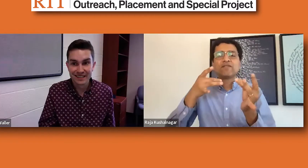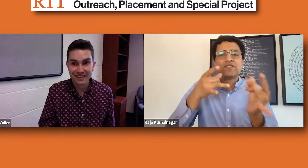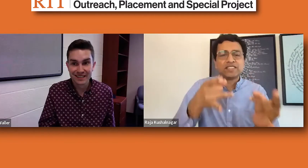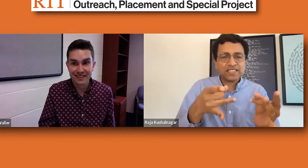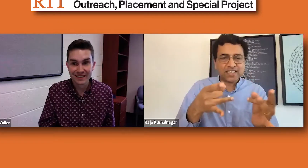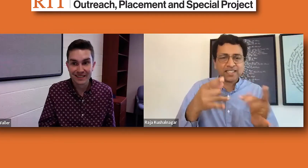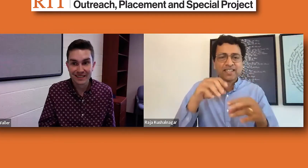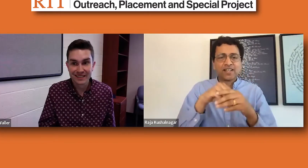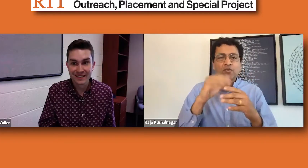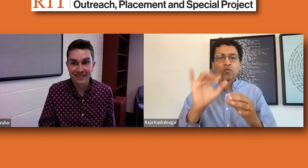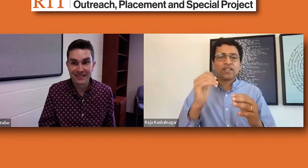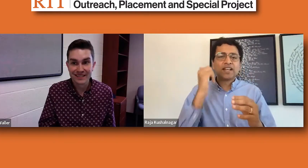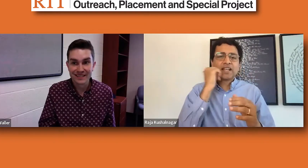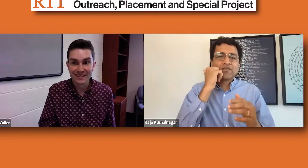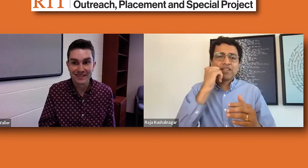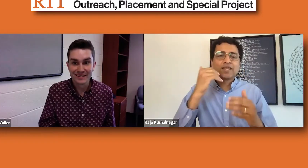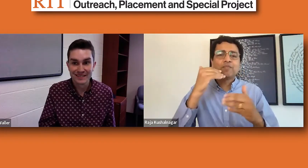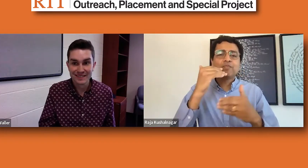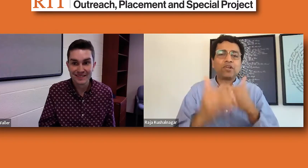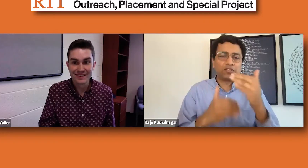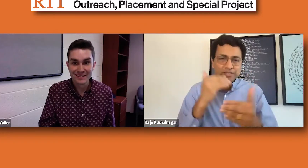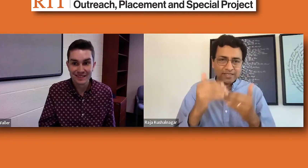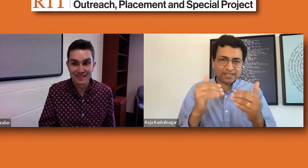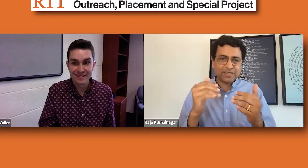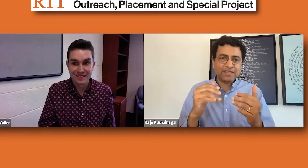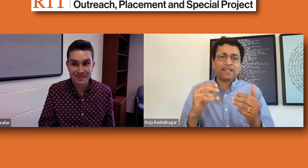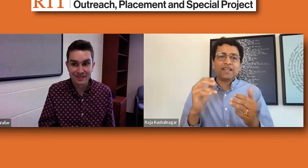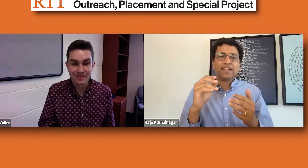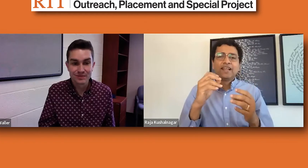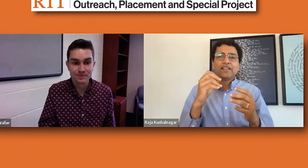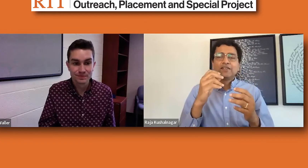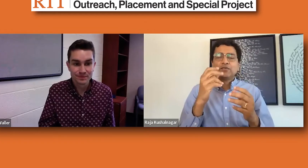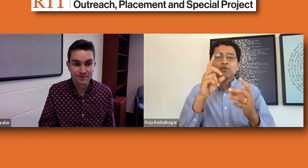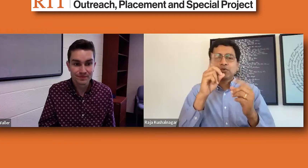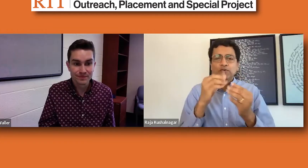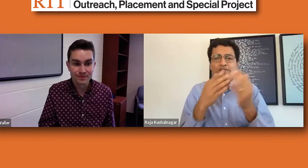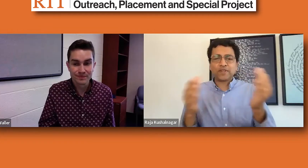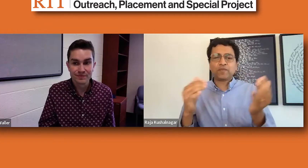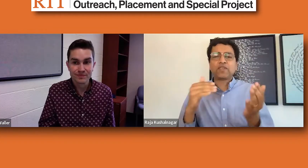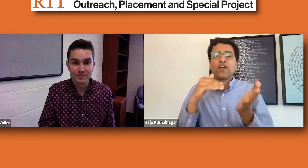So it does become a question of efficiency in your daily work.